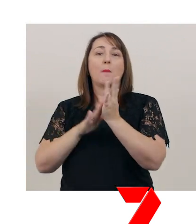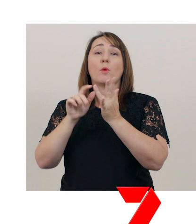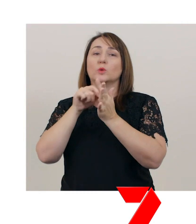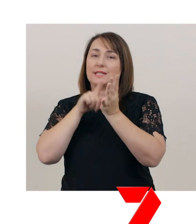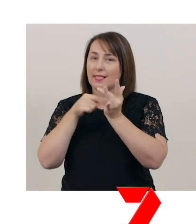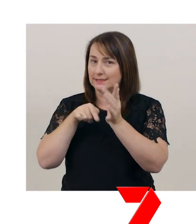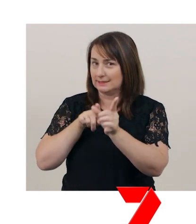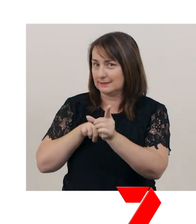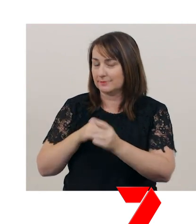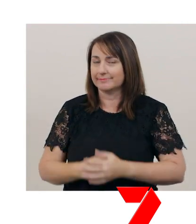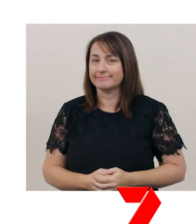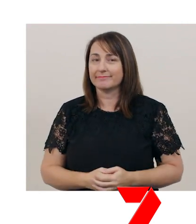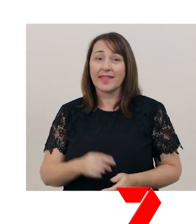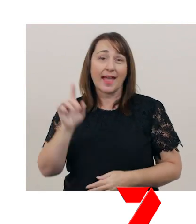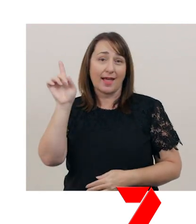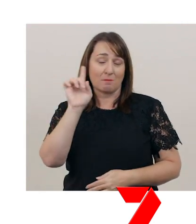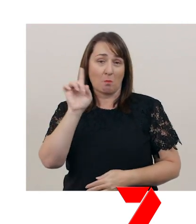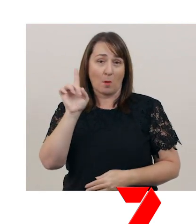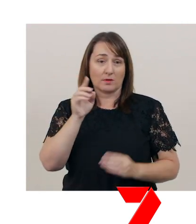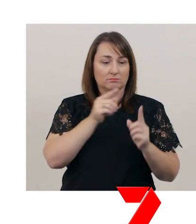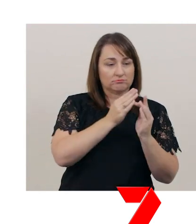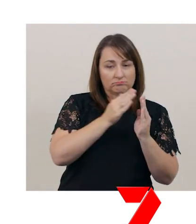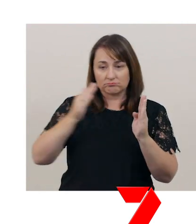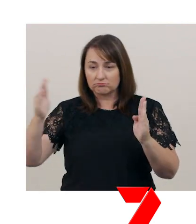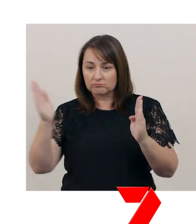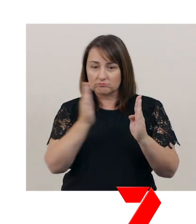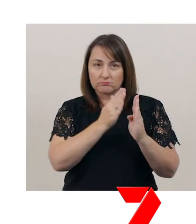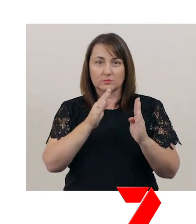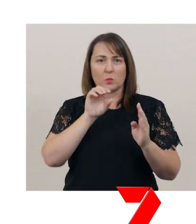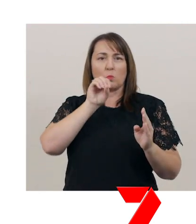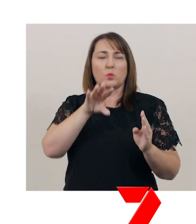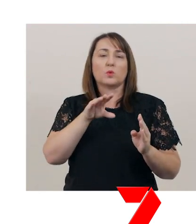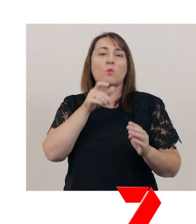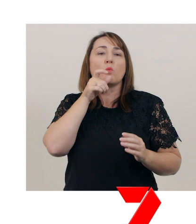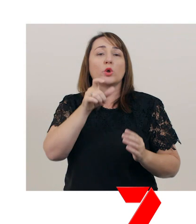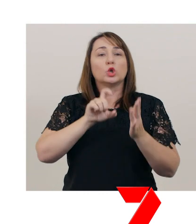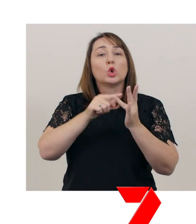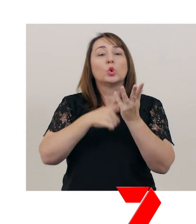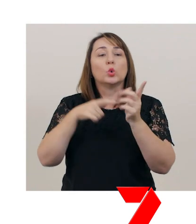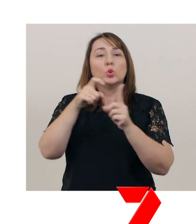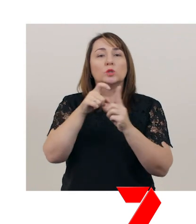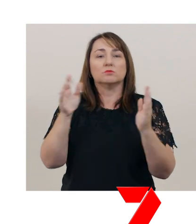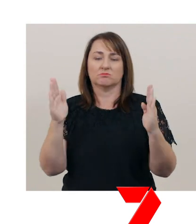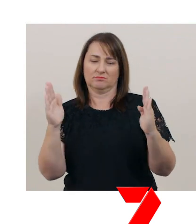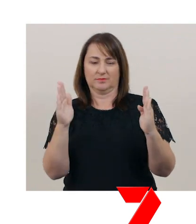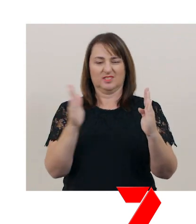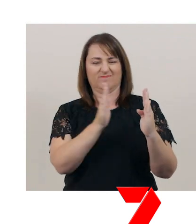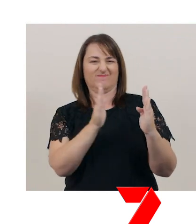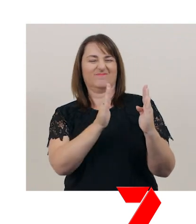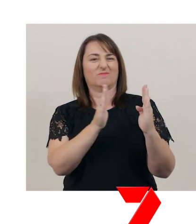On our cline at the moment, we only have the word 'could'. This is towards the lower end of the degree of obligation cline.